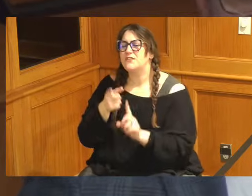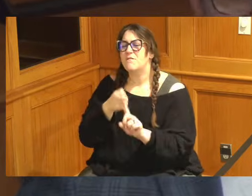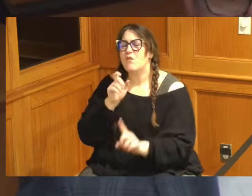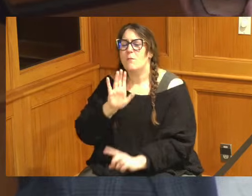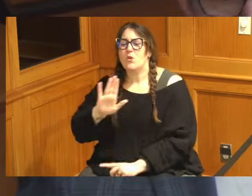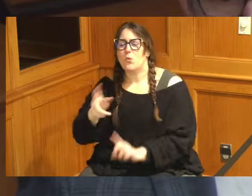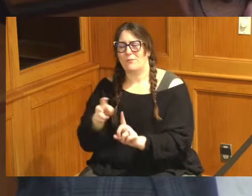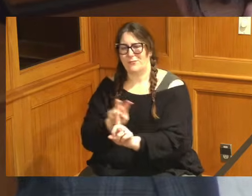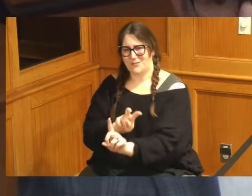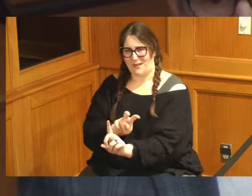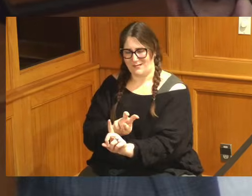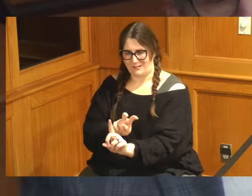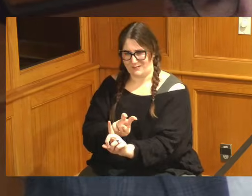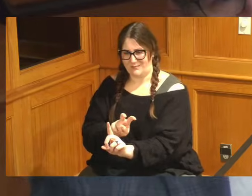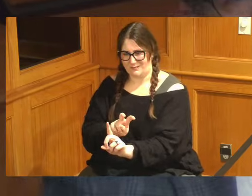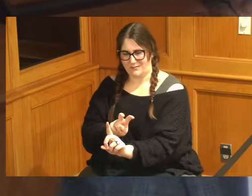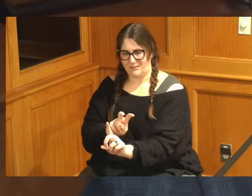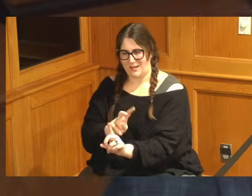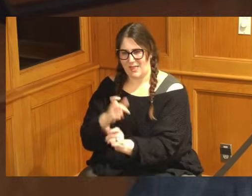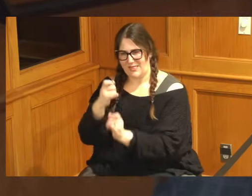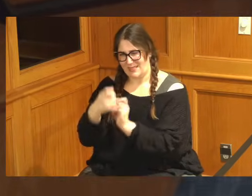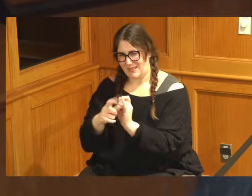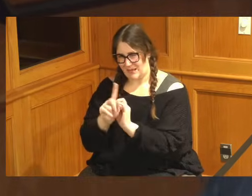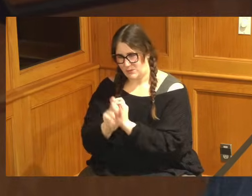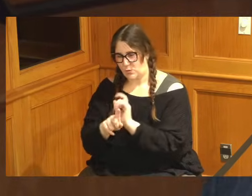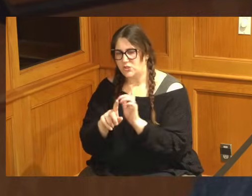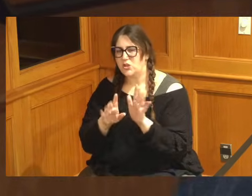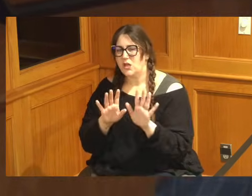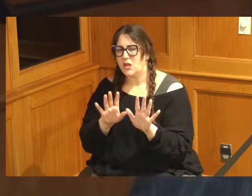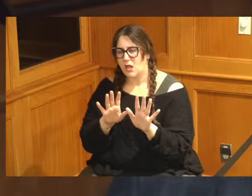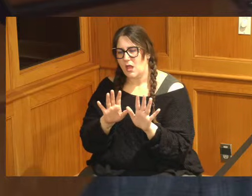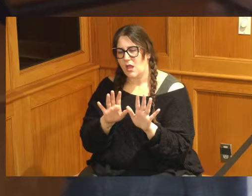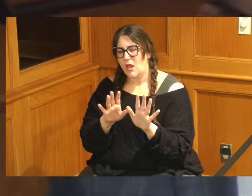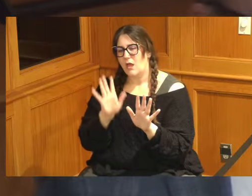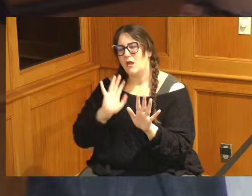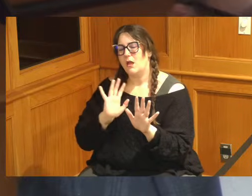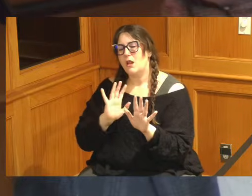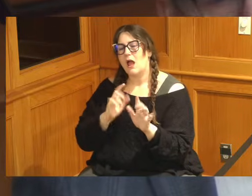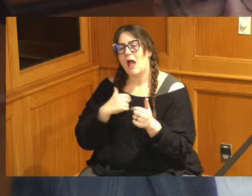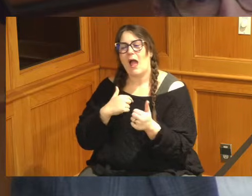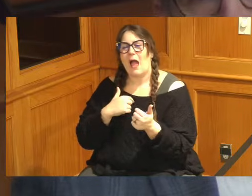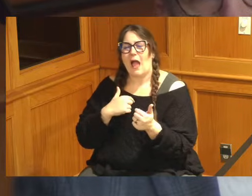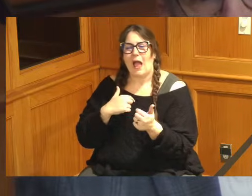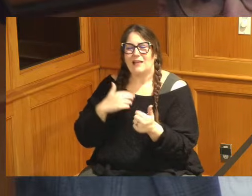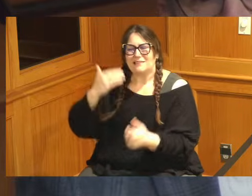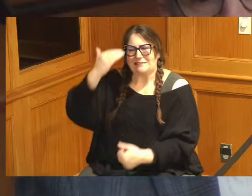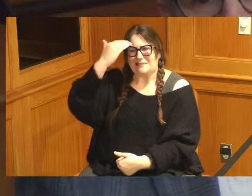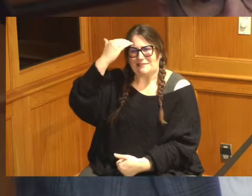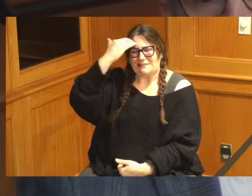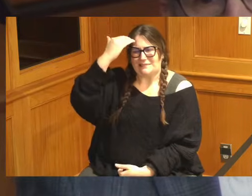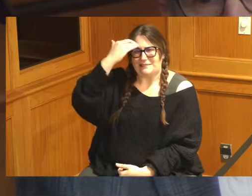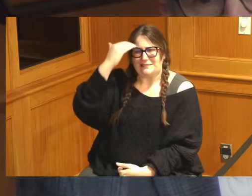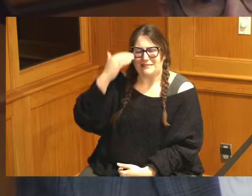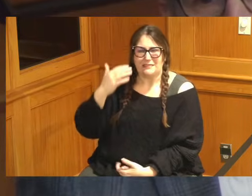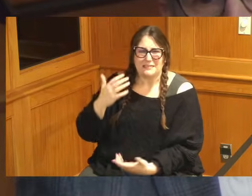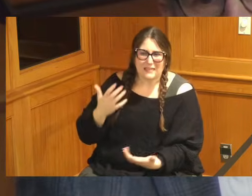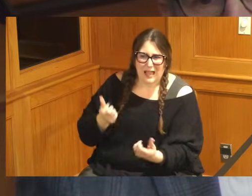my last question which is you know I don't have a sense of how many projects have through our